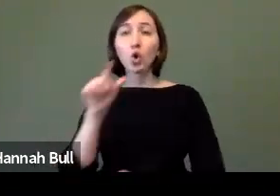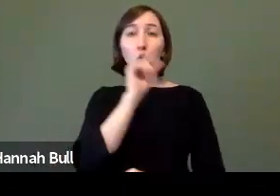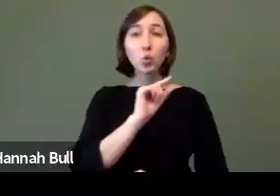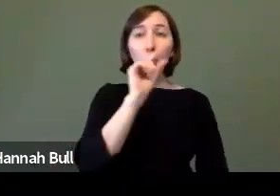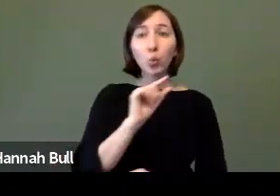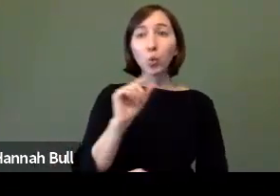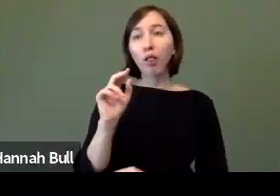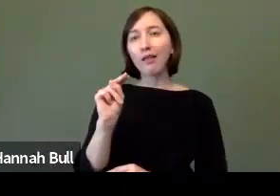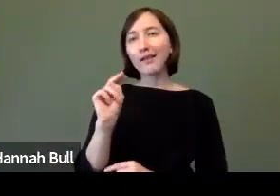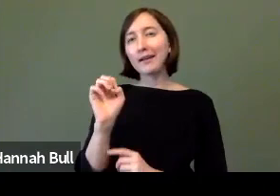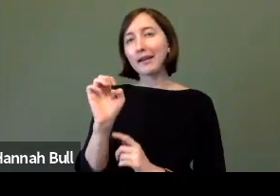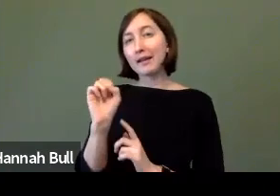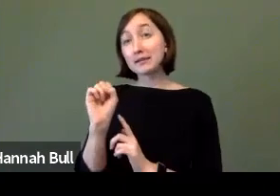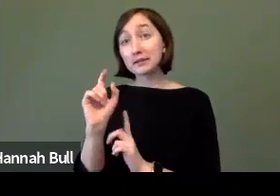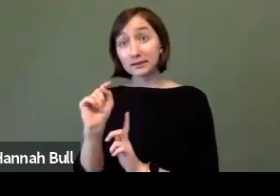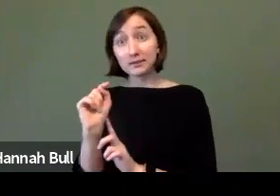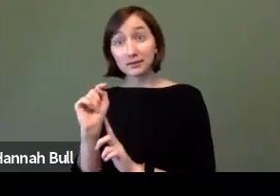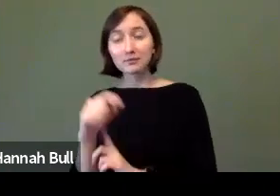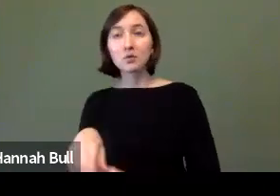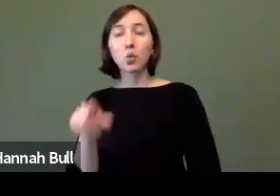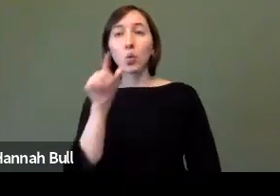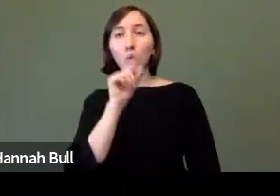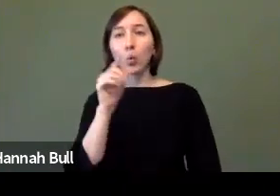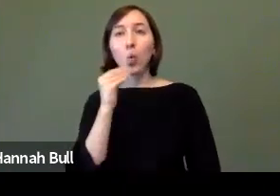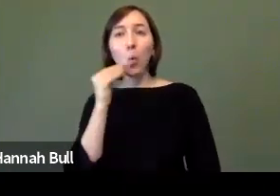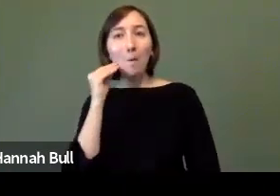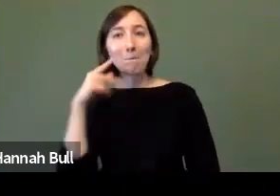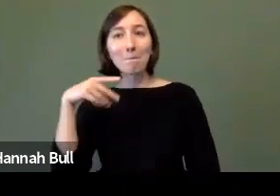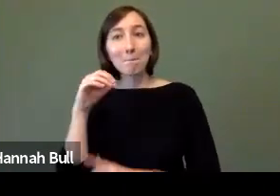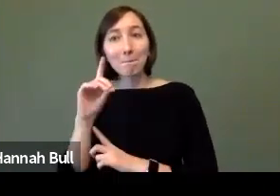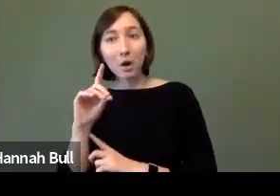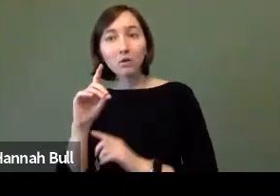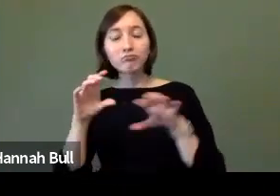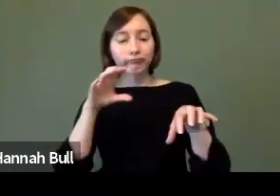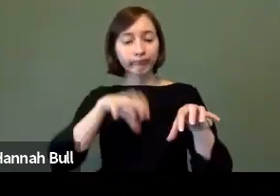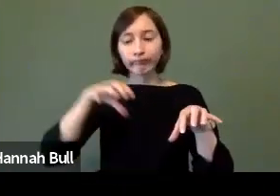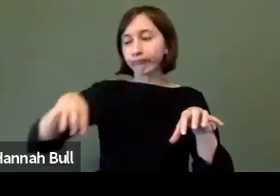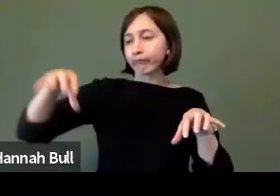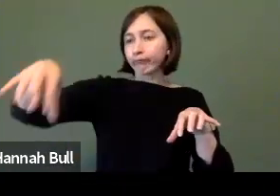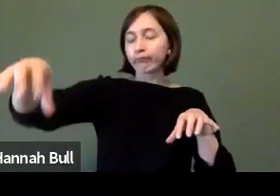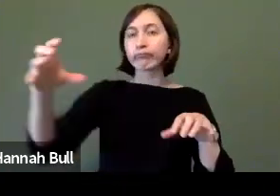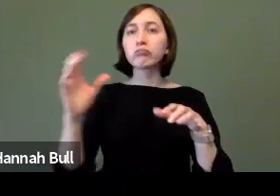Having those to control your lights and smart thermostat.